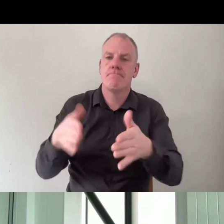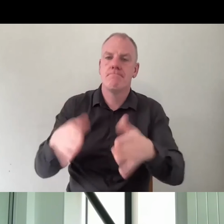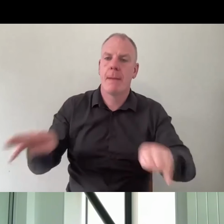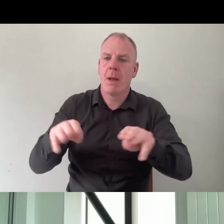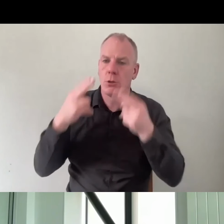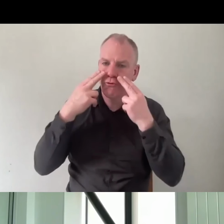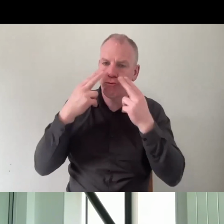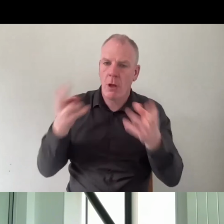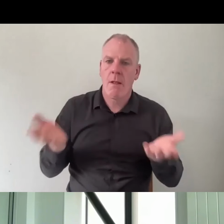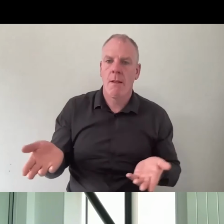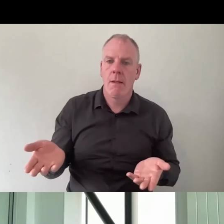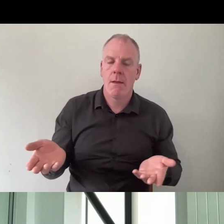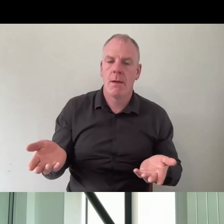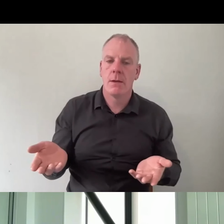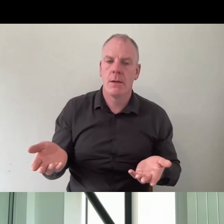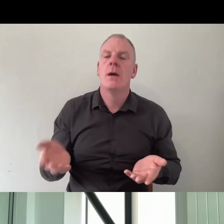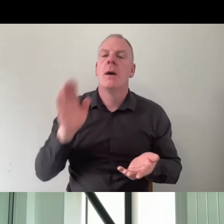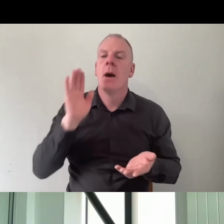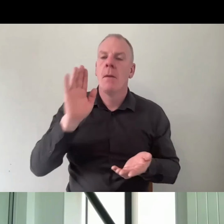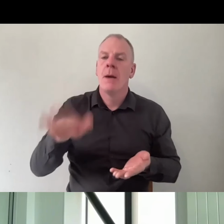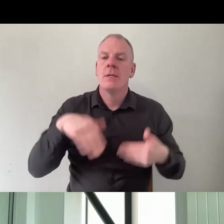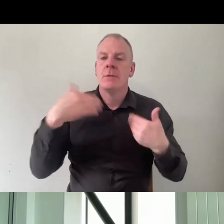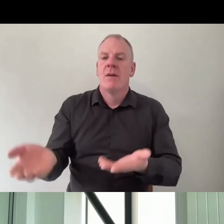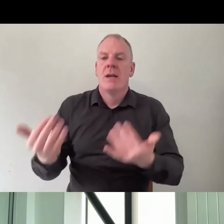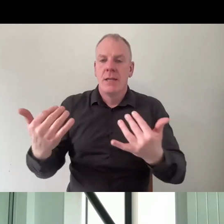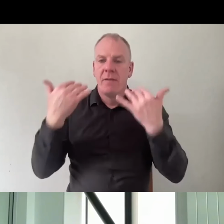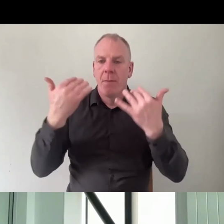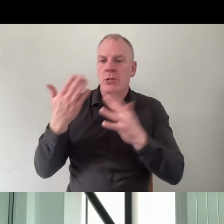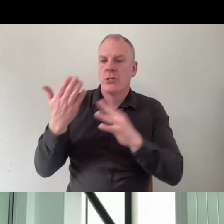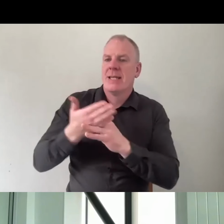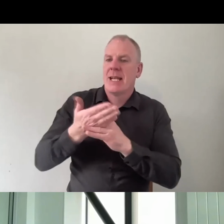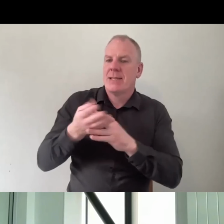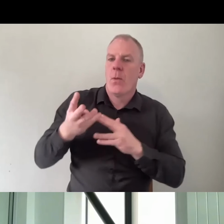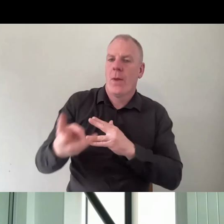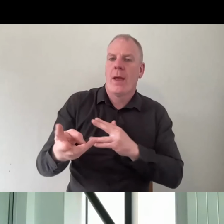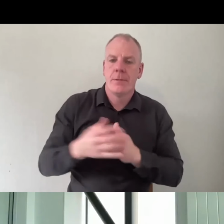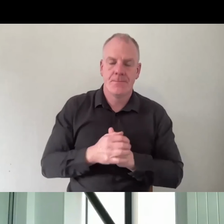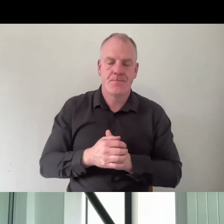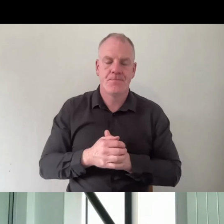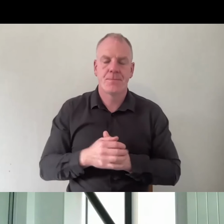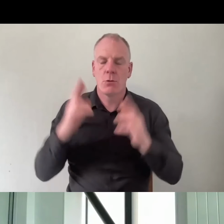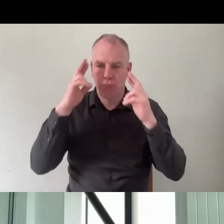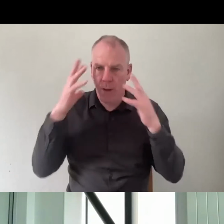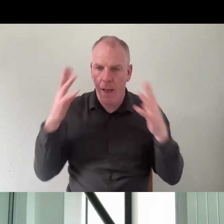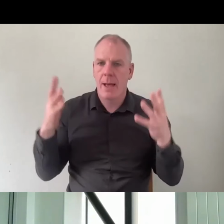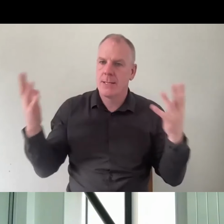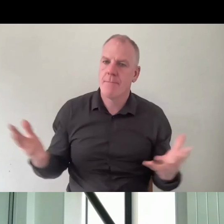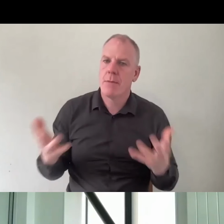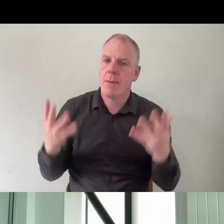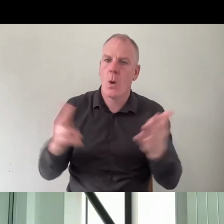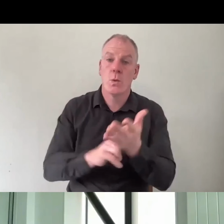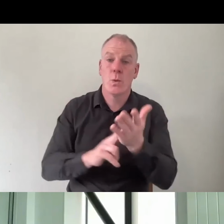It requires providing information in accessible formats, recognising and promoting the use of sign languages